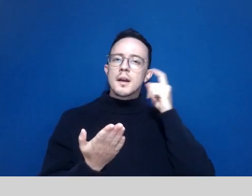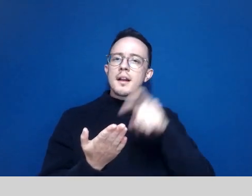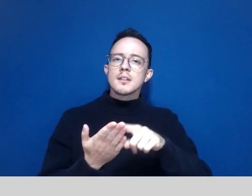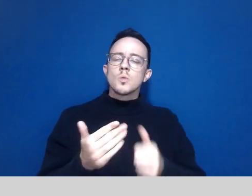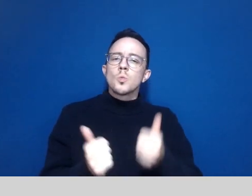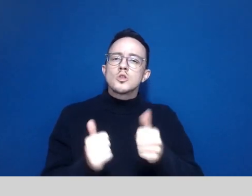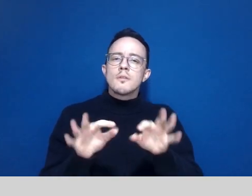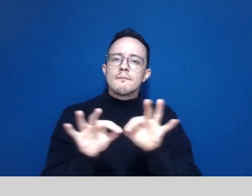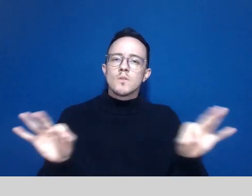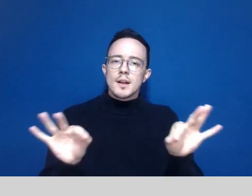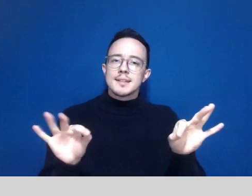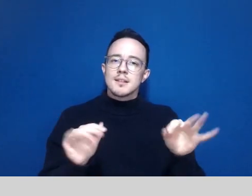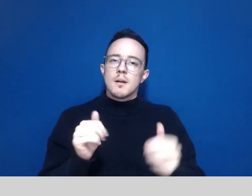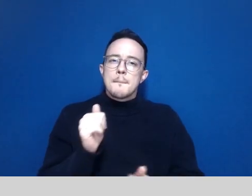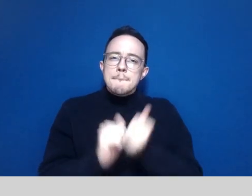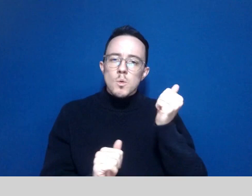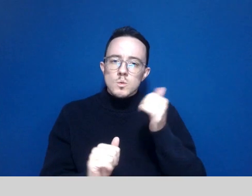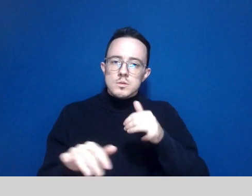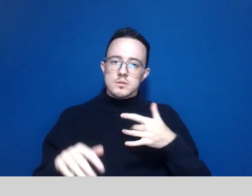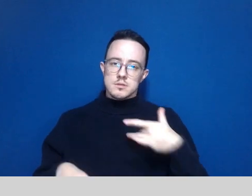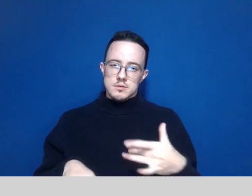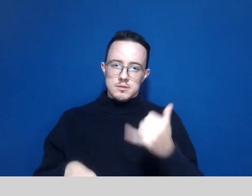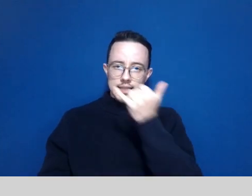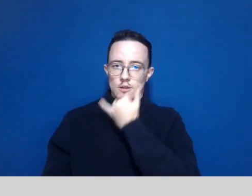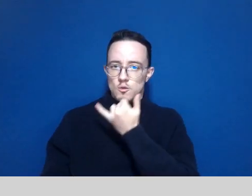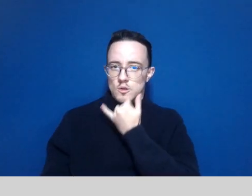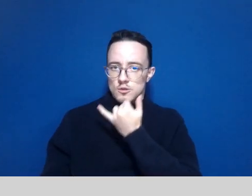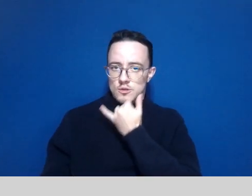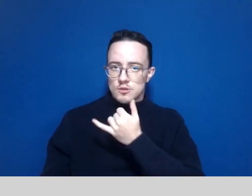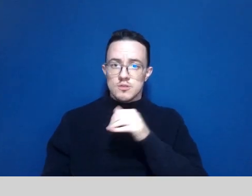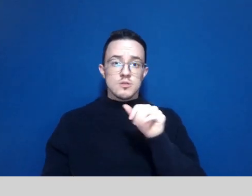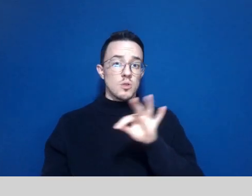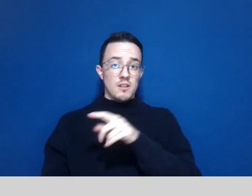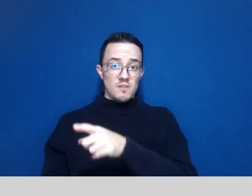to create customized transcription vocabulary sets.